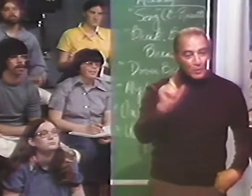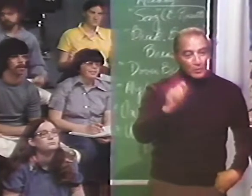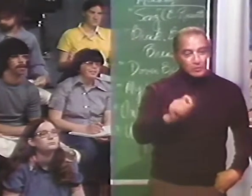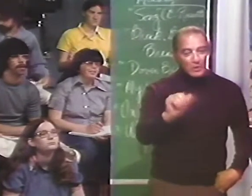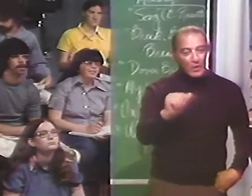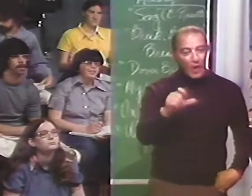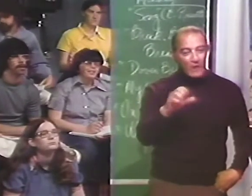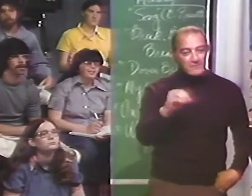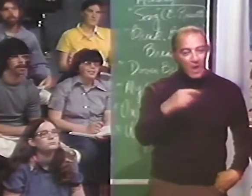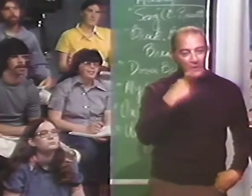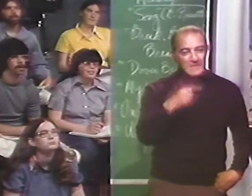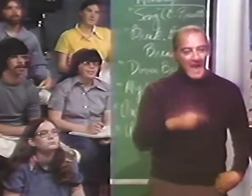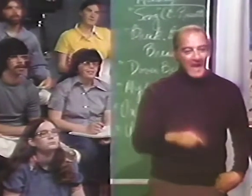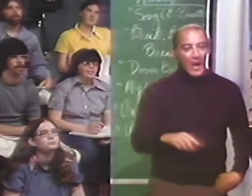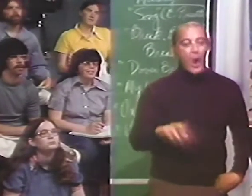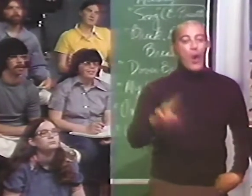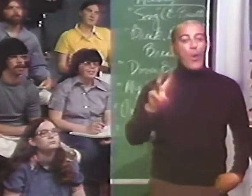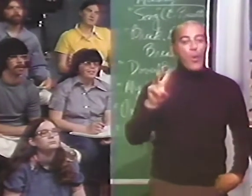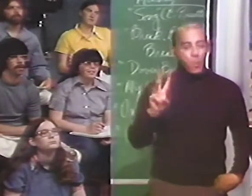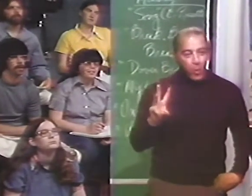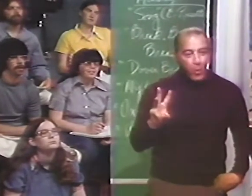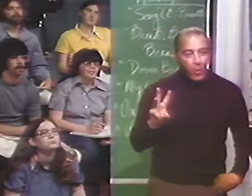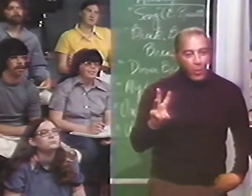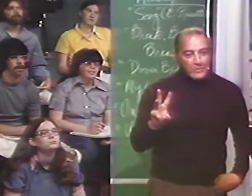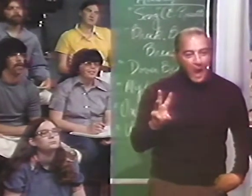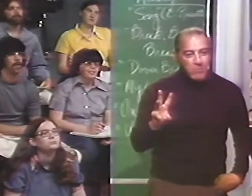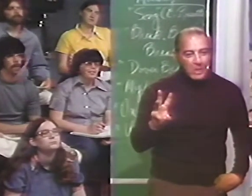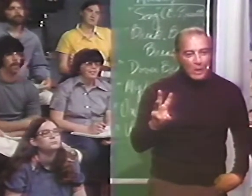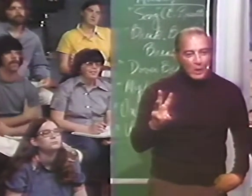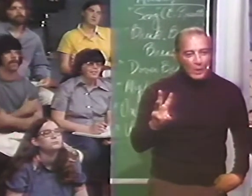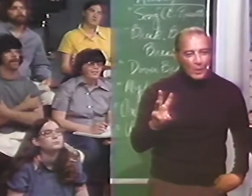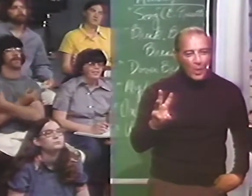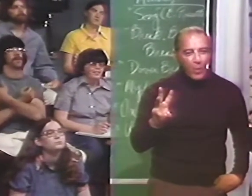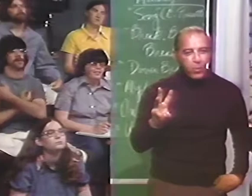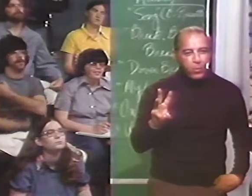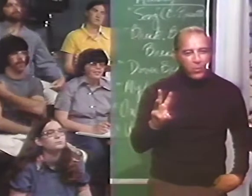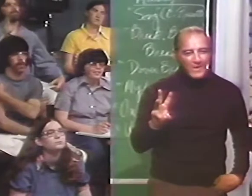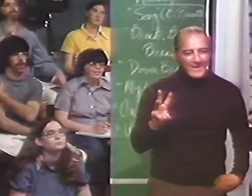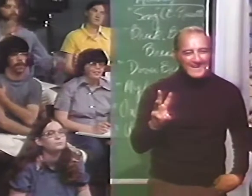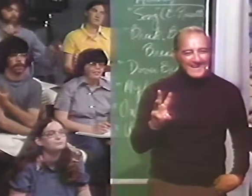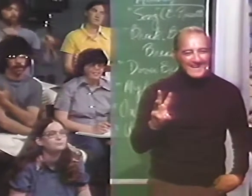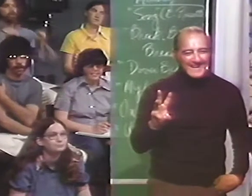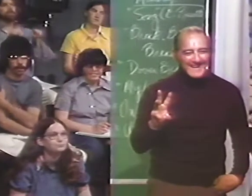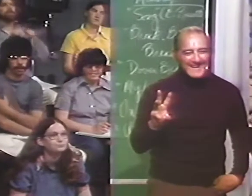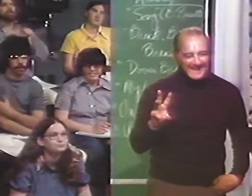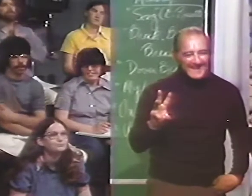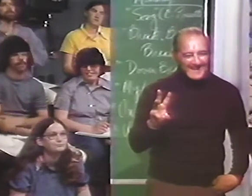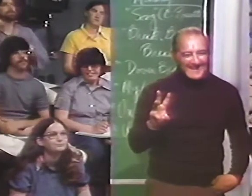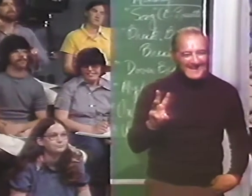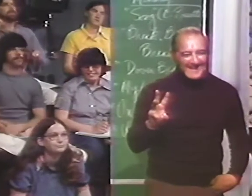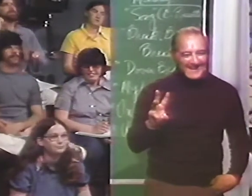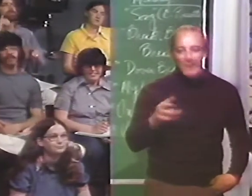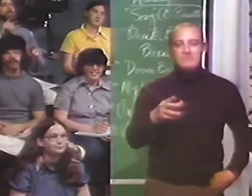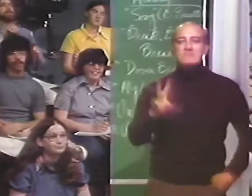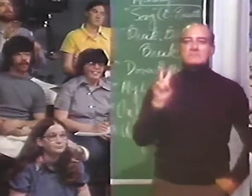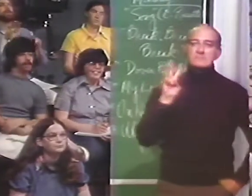YOU SHOULD ALSO SAY "WHOO...W..." HA HA!